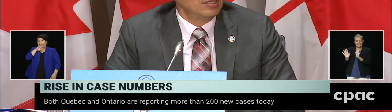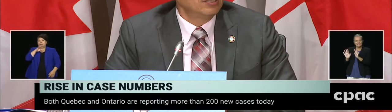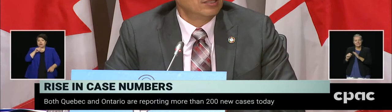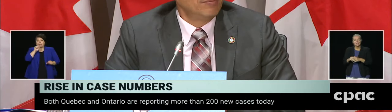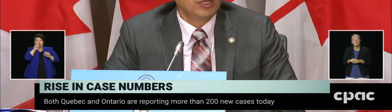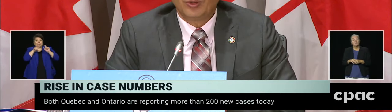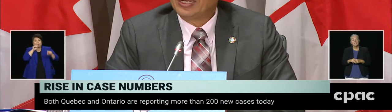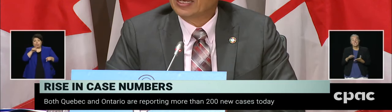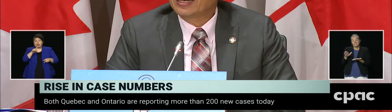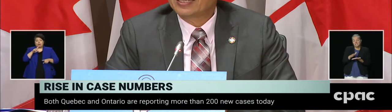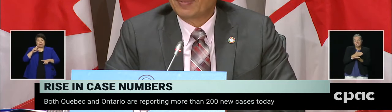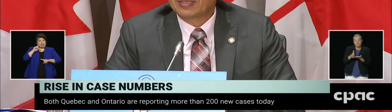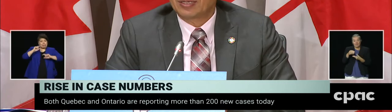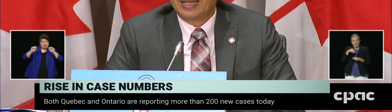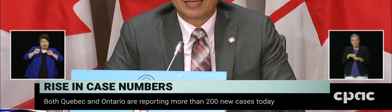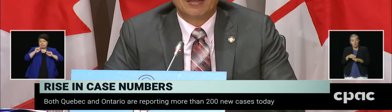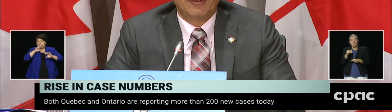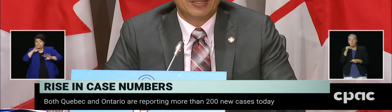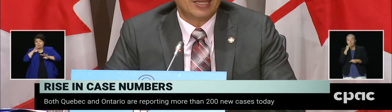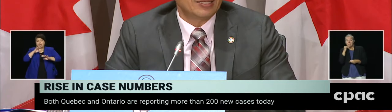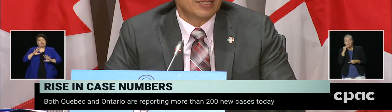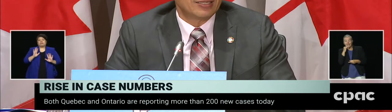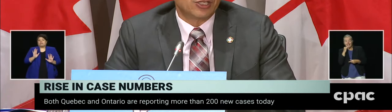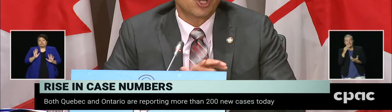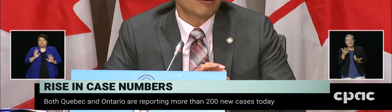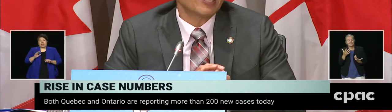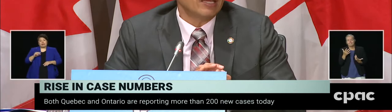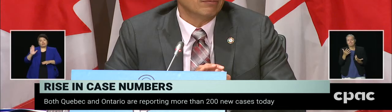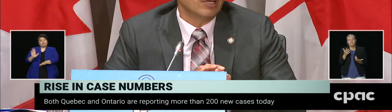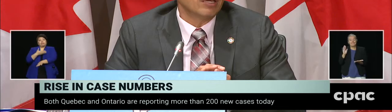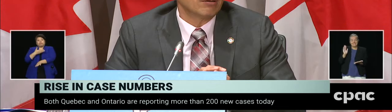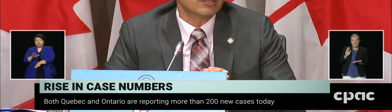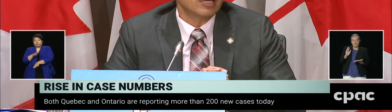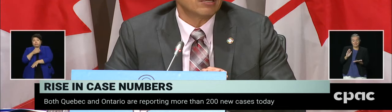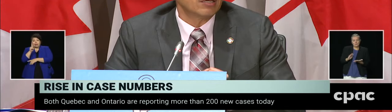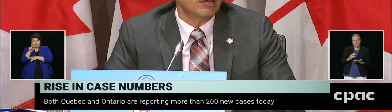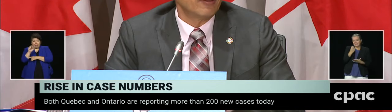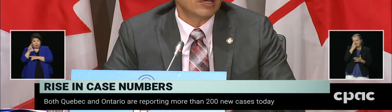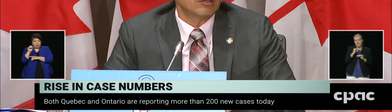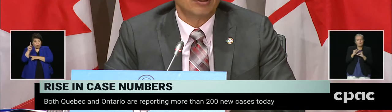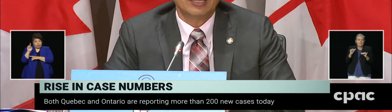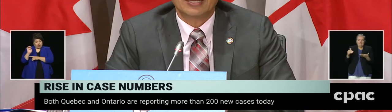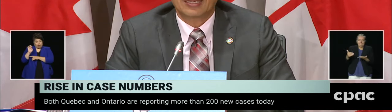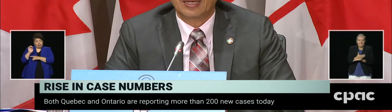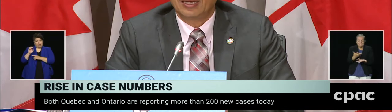LOUDLY, AND IN MY VIEW, KARAOKE,